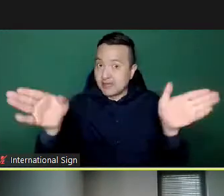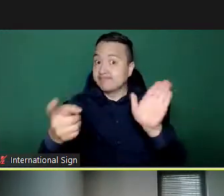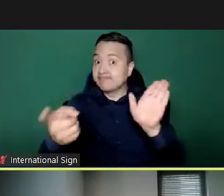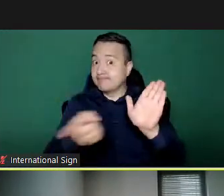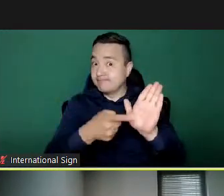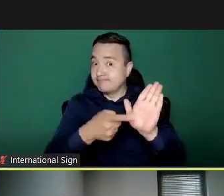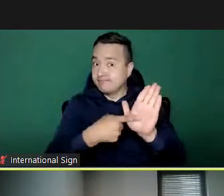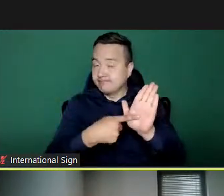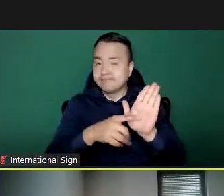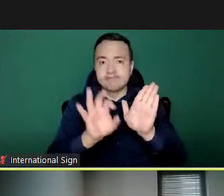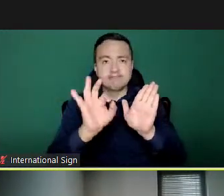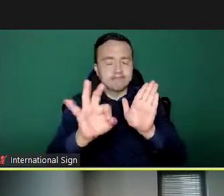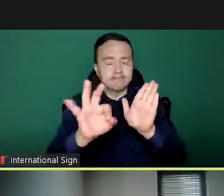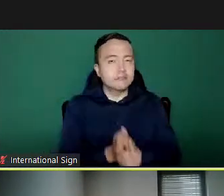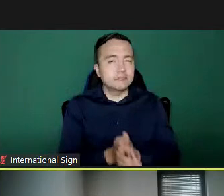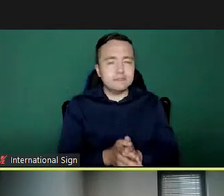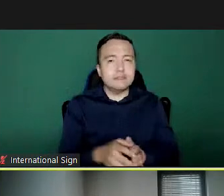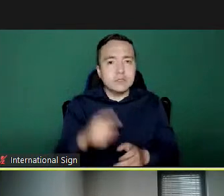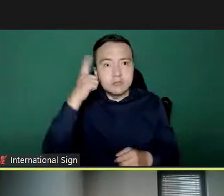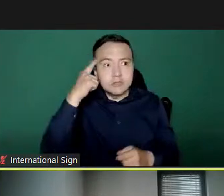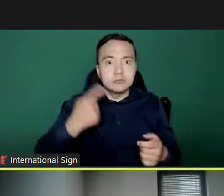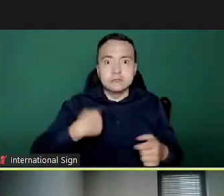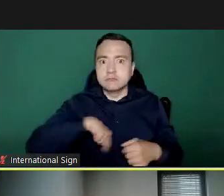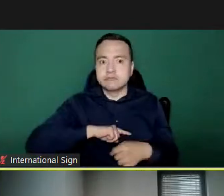risk factors and mental health are a large part of the picture.